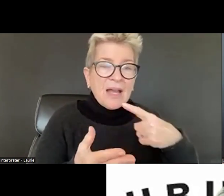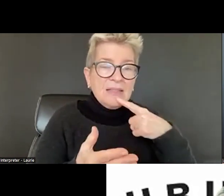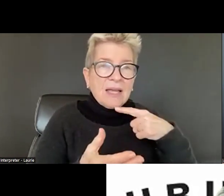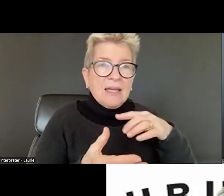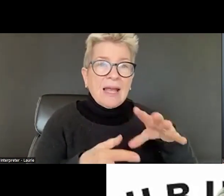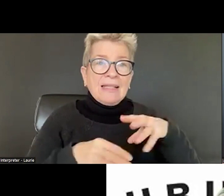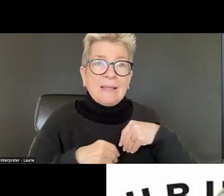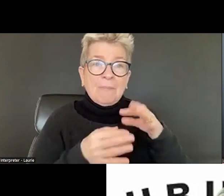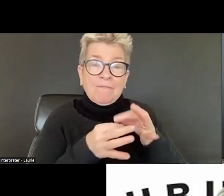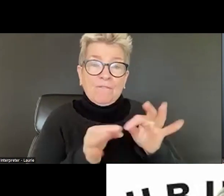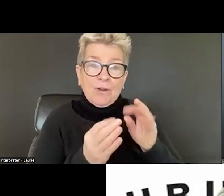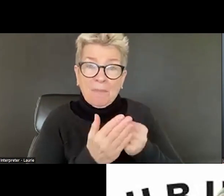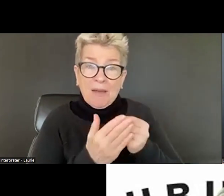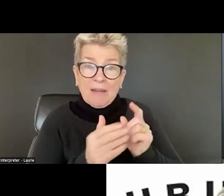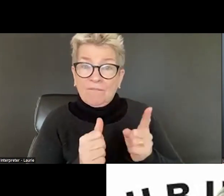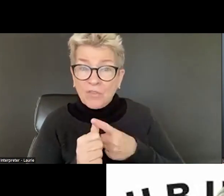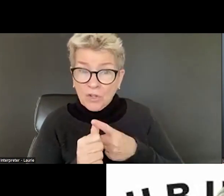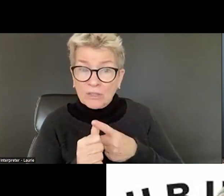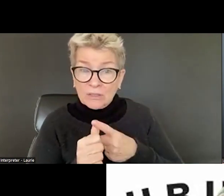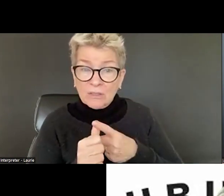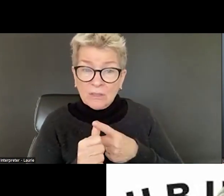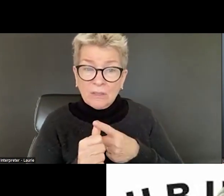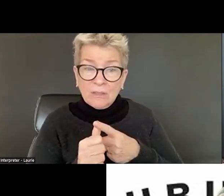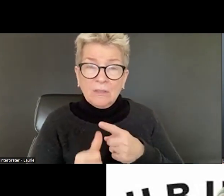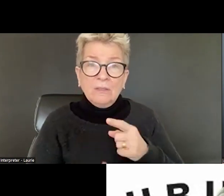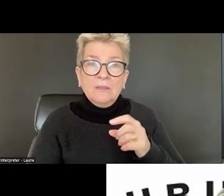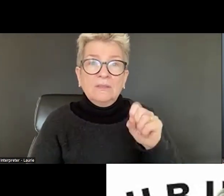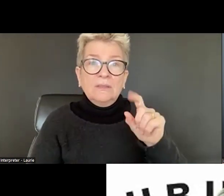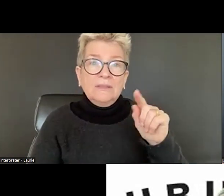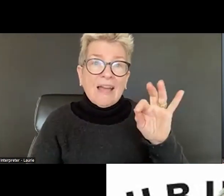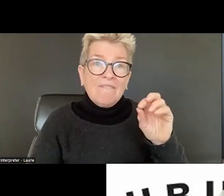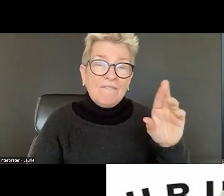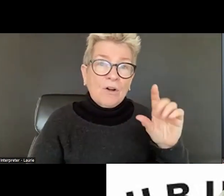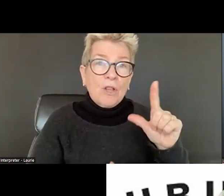I think Dr Carly talked about taking Stafford Loans you know taking scholarships grants we